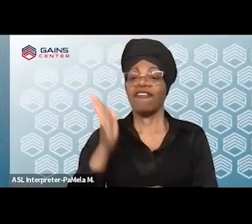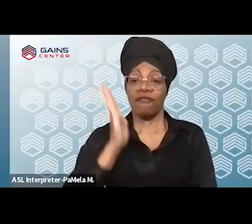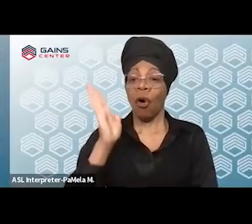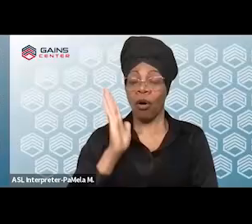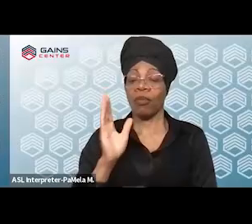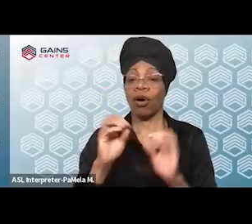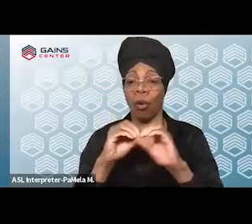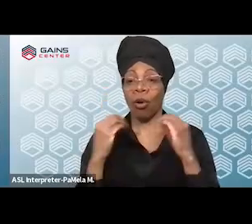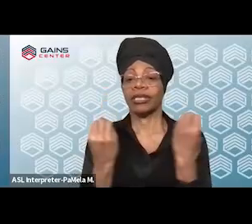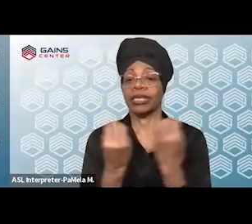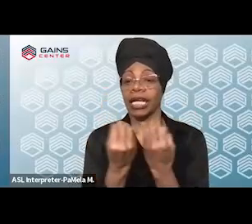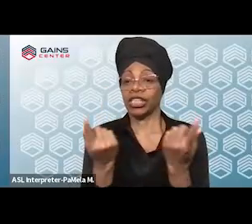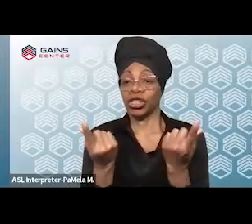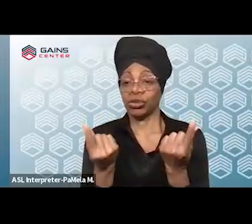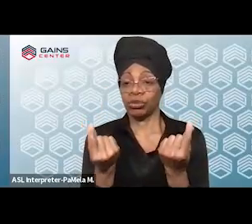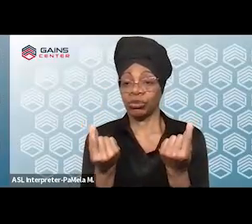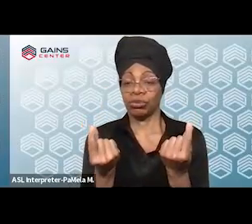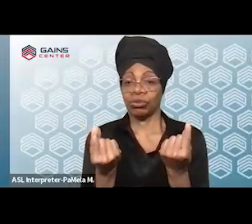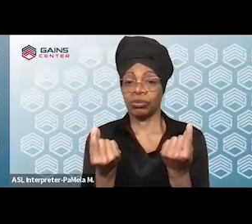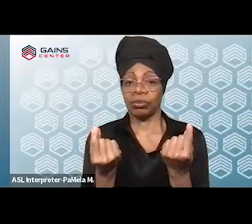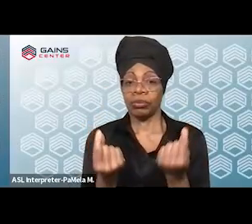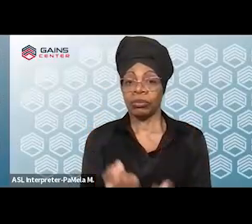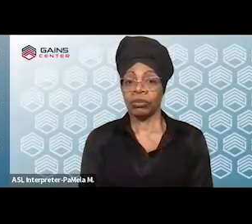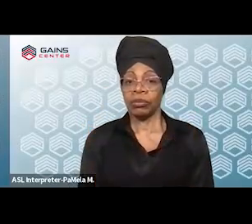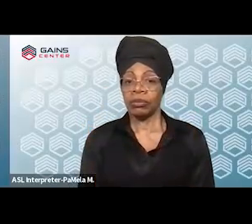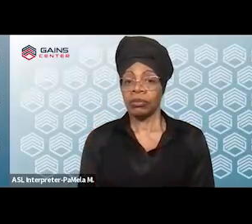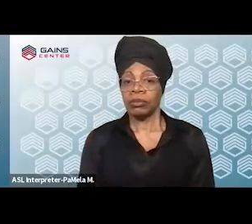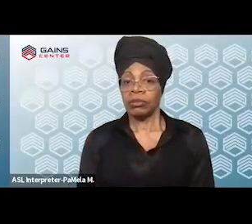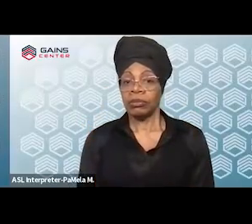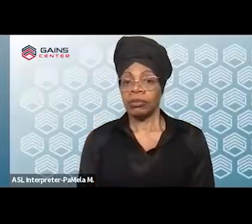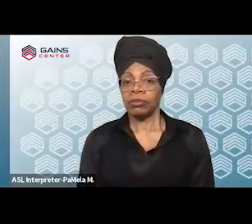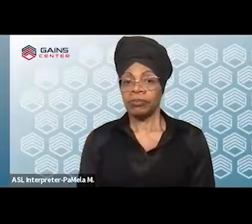took this notion